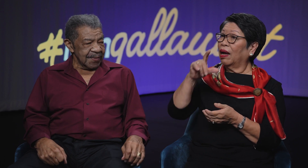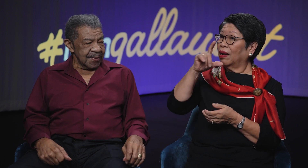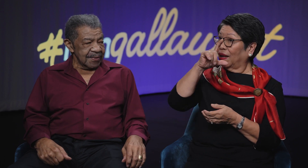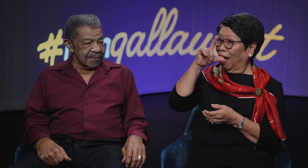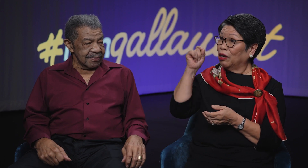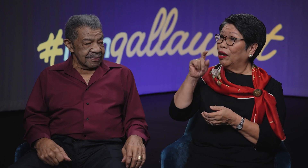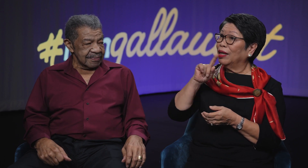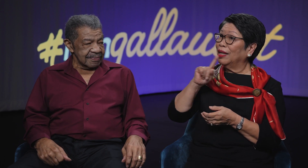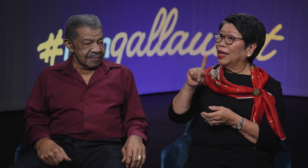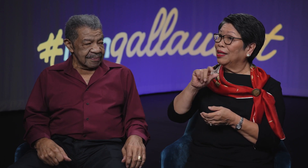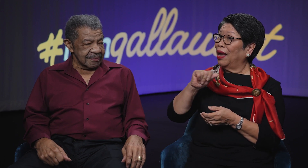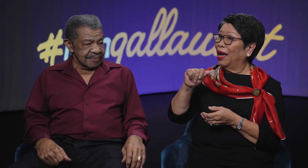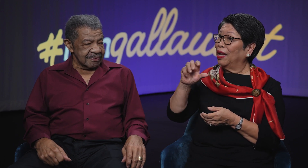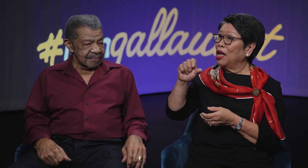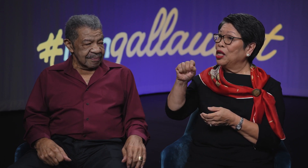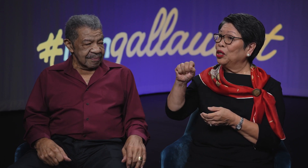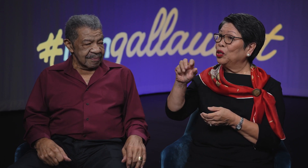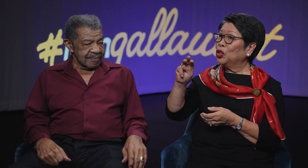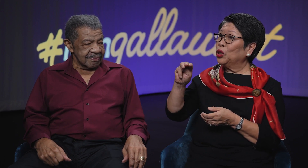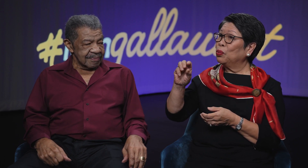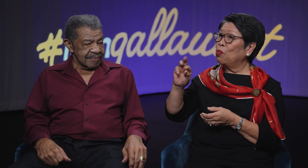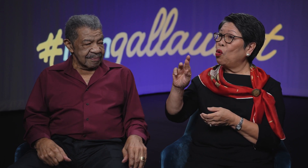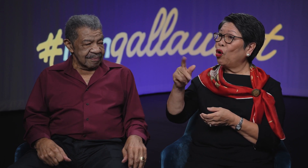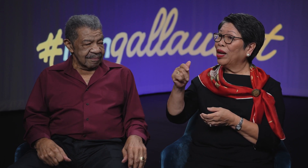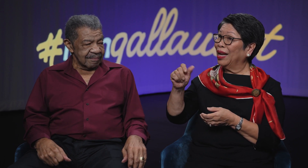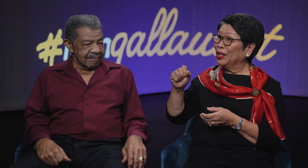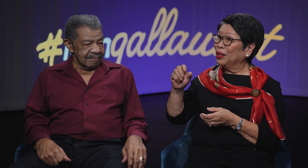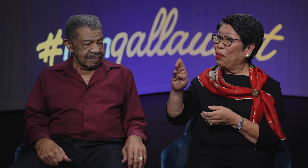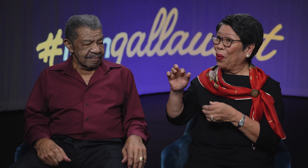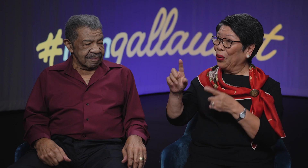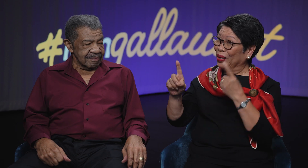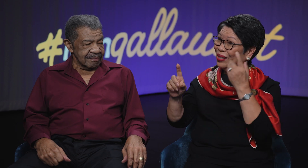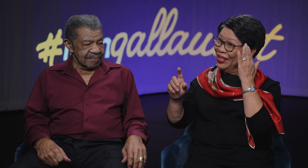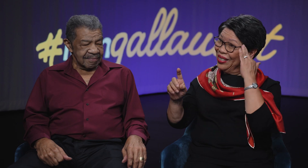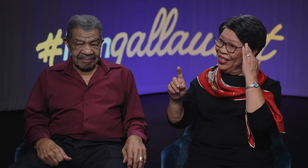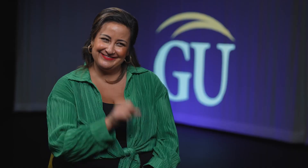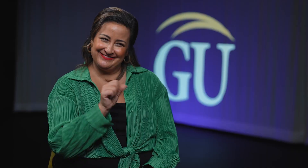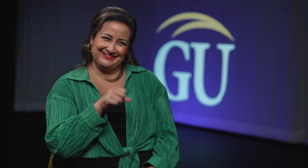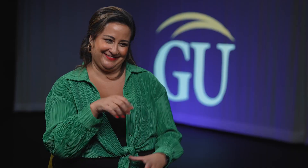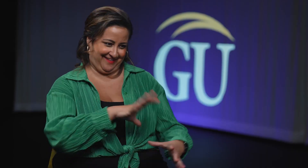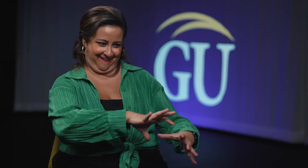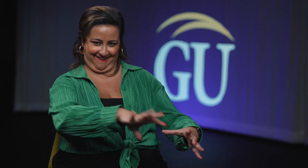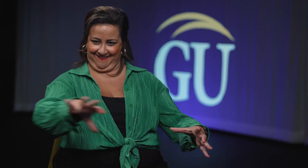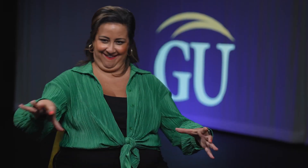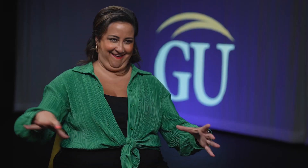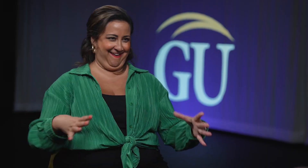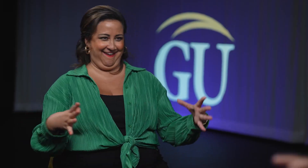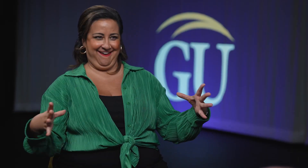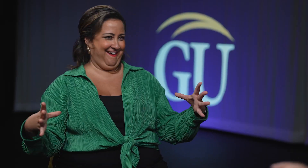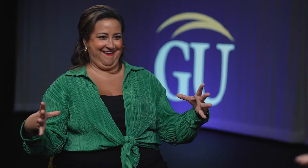Gallaudet is a smorgasbord. Yes, a whole variety!